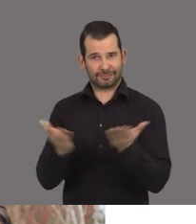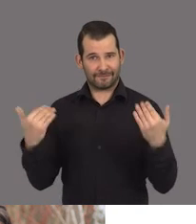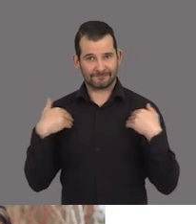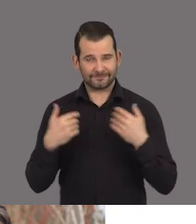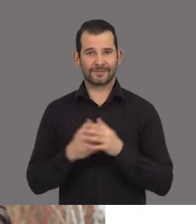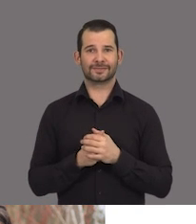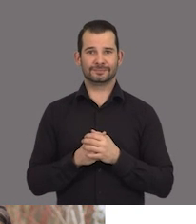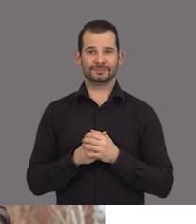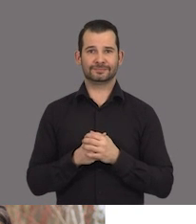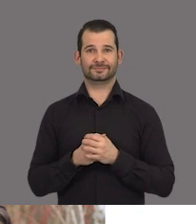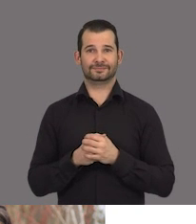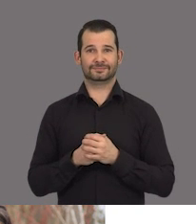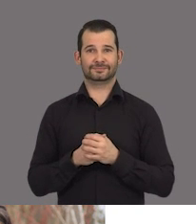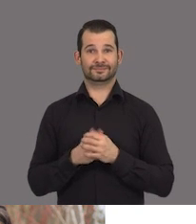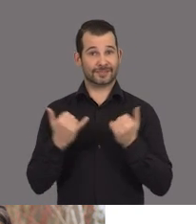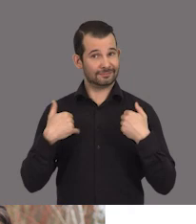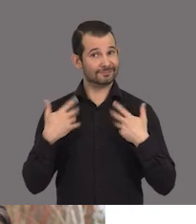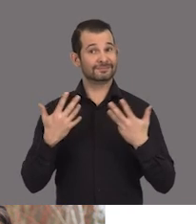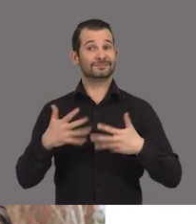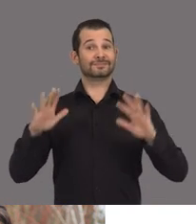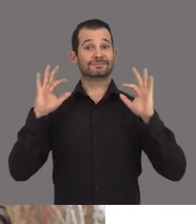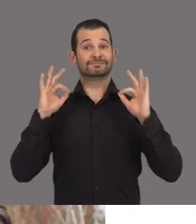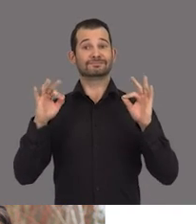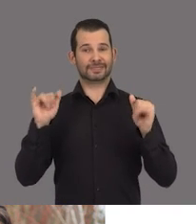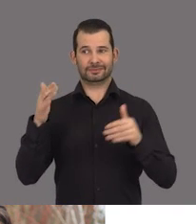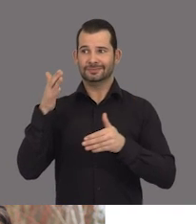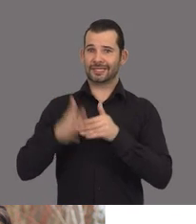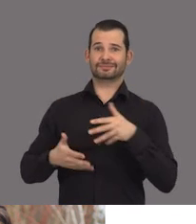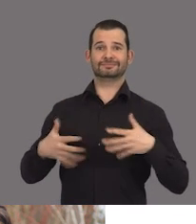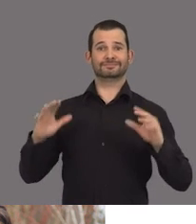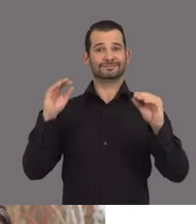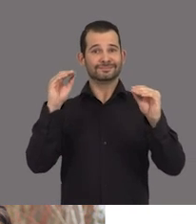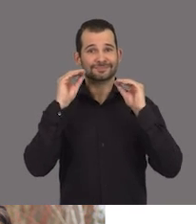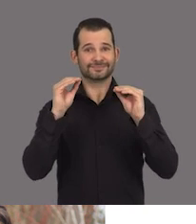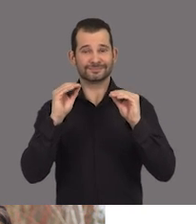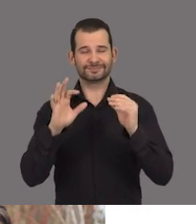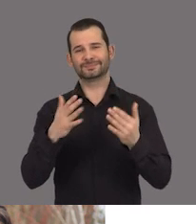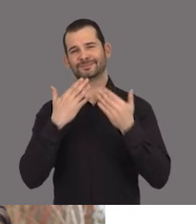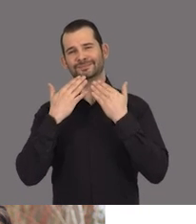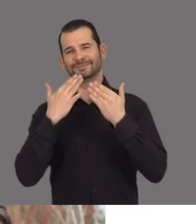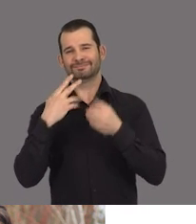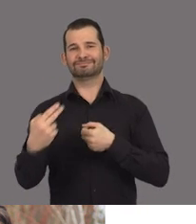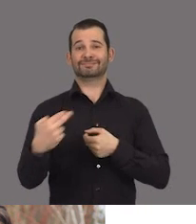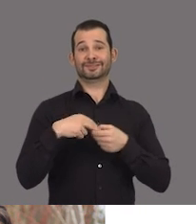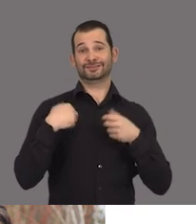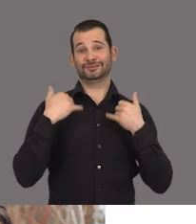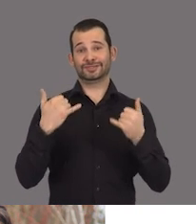And that’s all for me! This is the end of our webinar. Thank you for joining us today. We hope it was helpful!